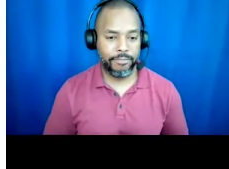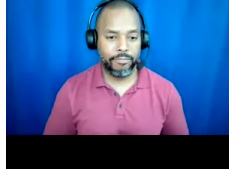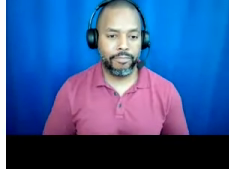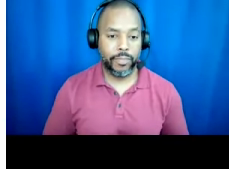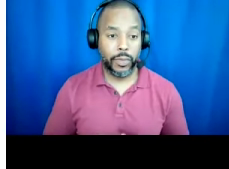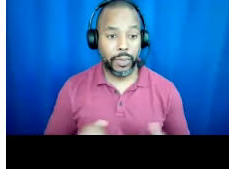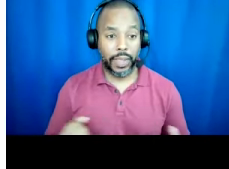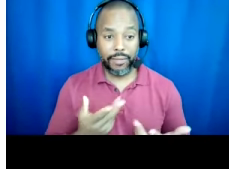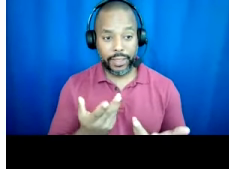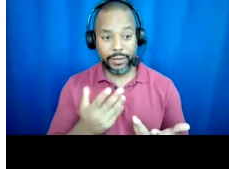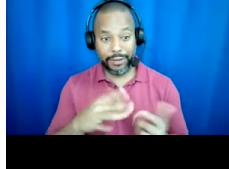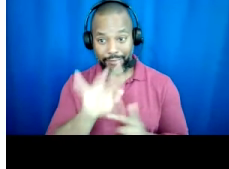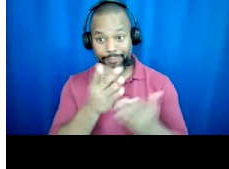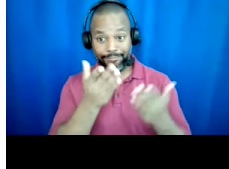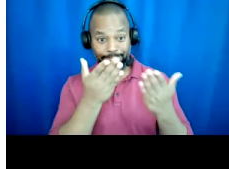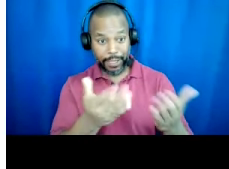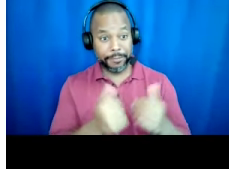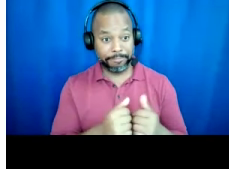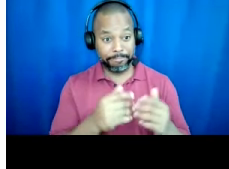And Daniel, then if you can move on to our next slide,